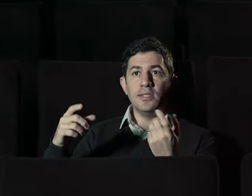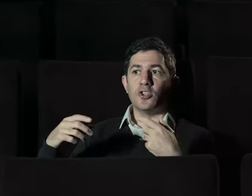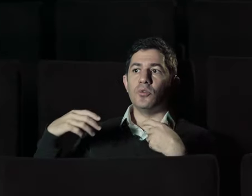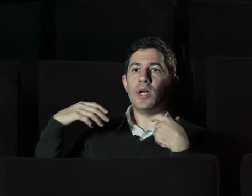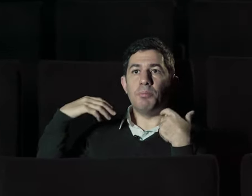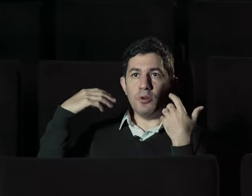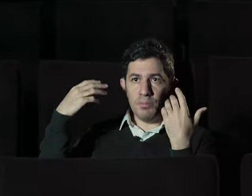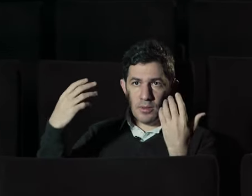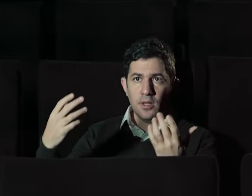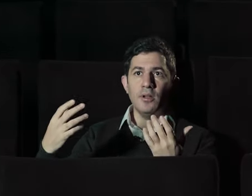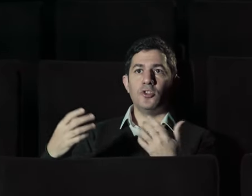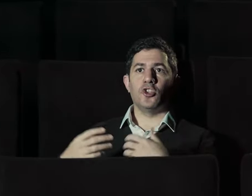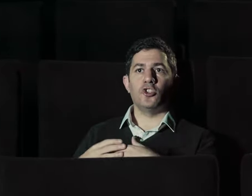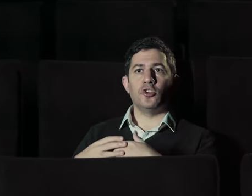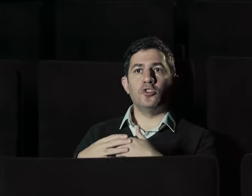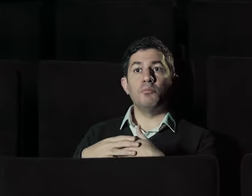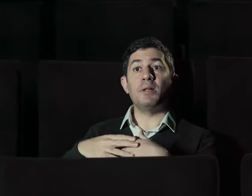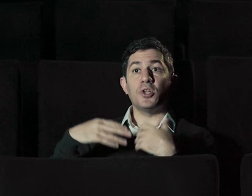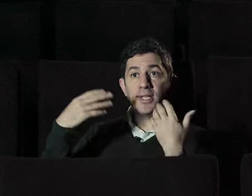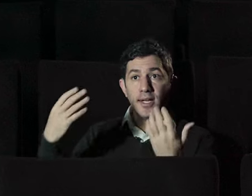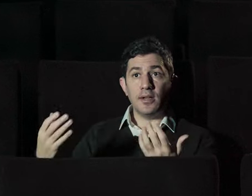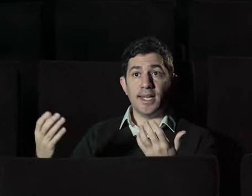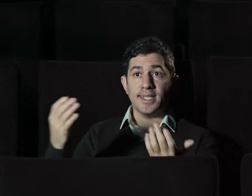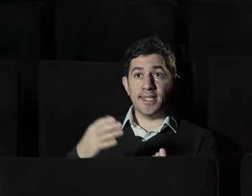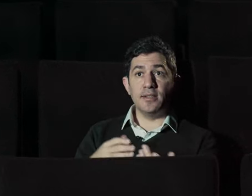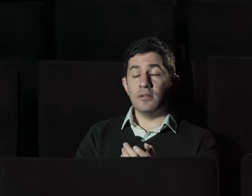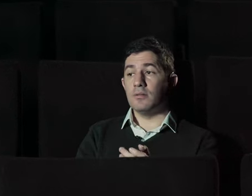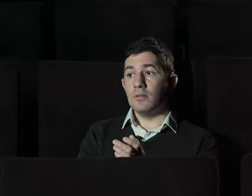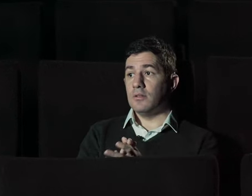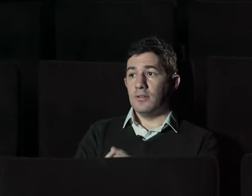The songs bring additional meaning to the scene.